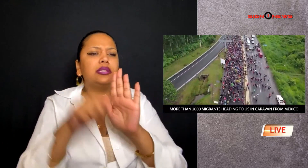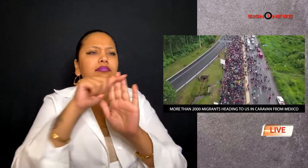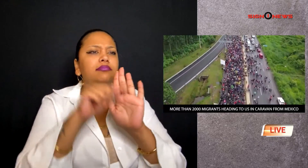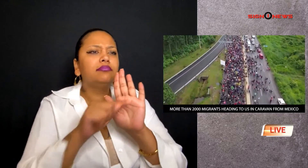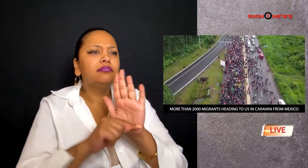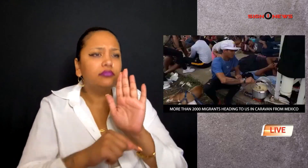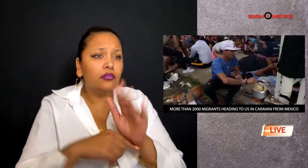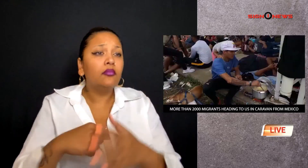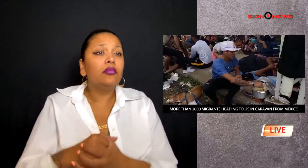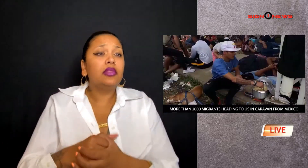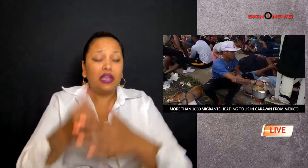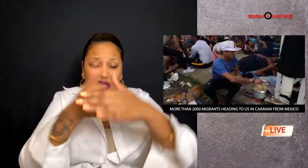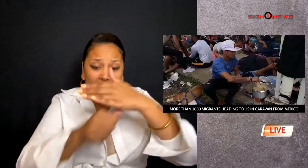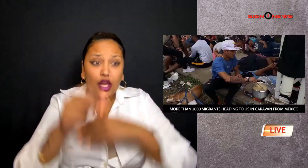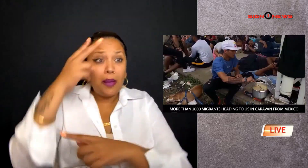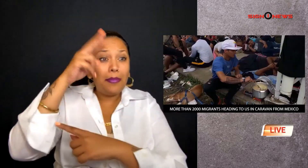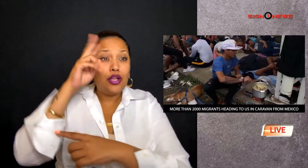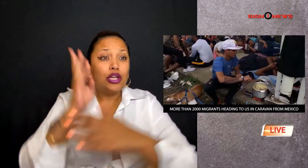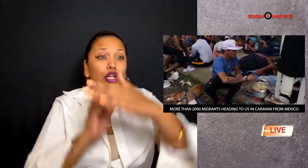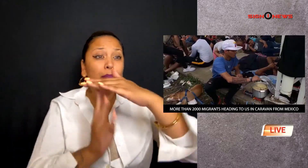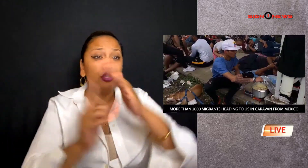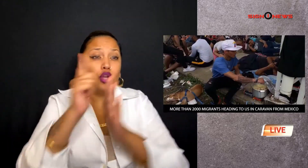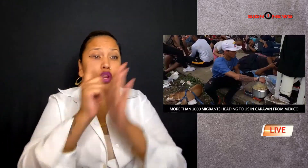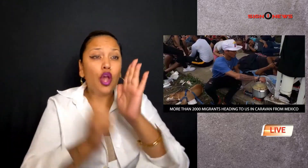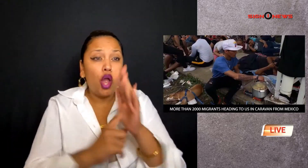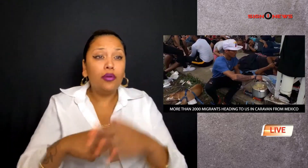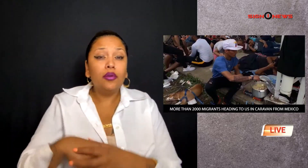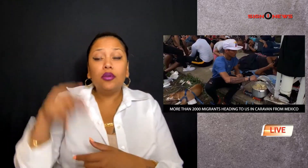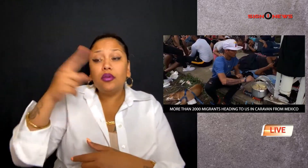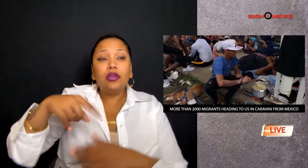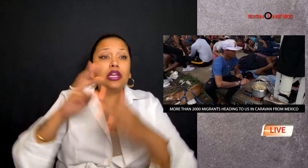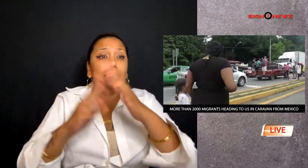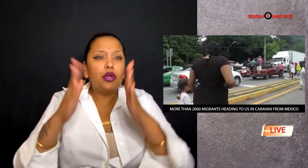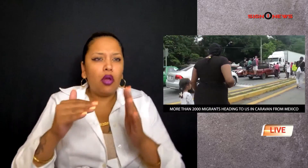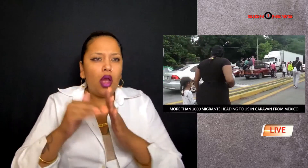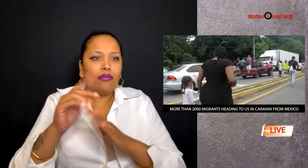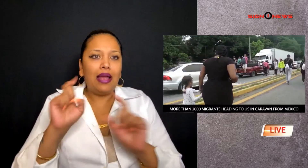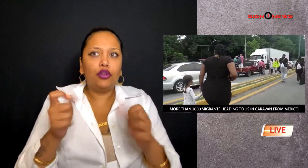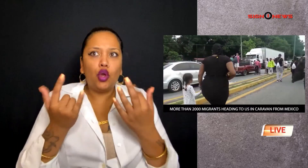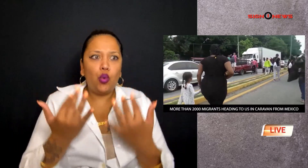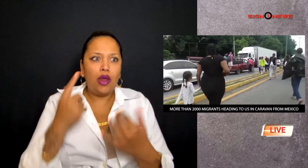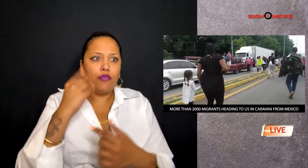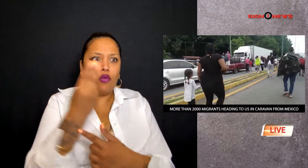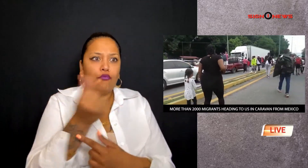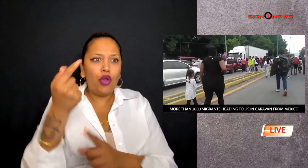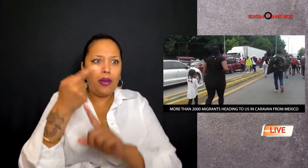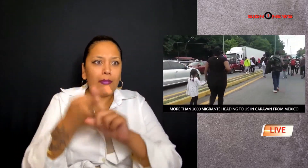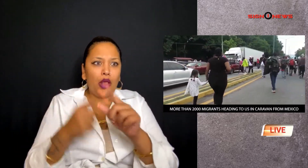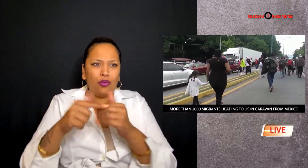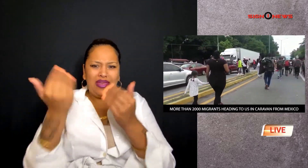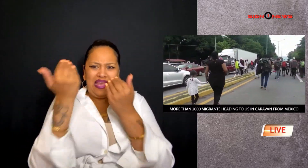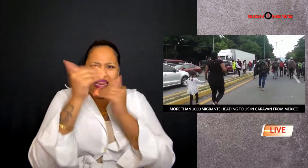this caravan is protesting immigration policies under Mexican immigration laws